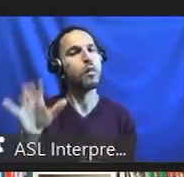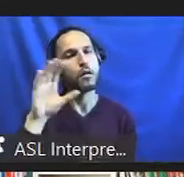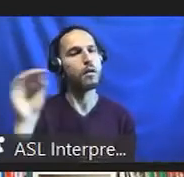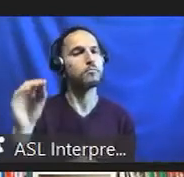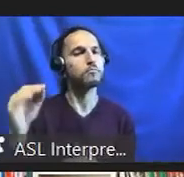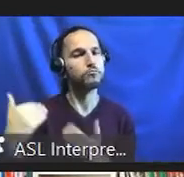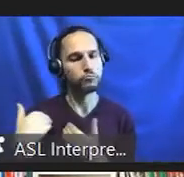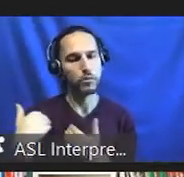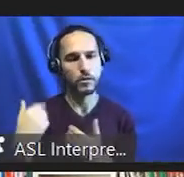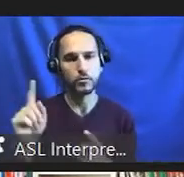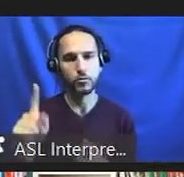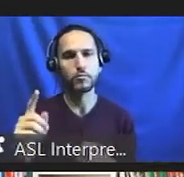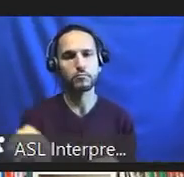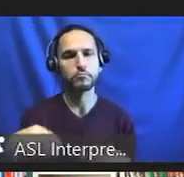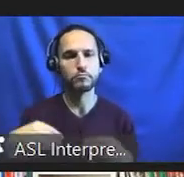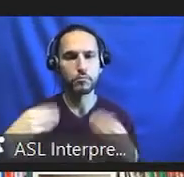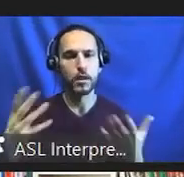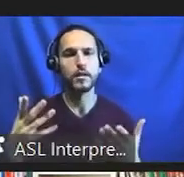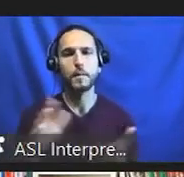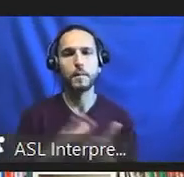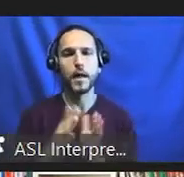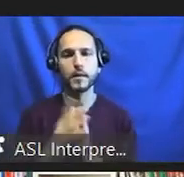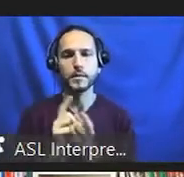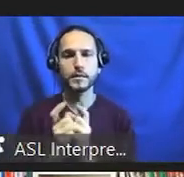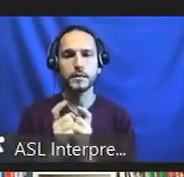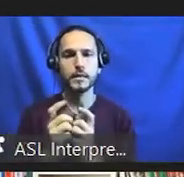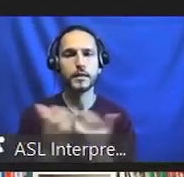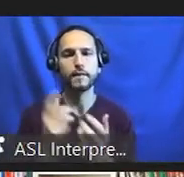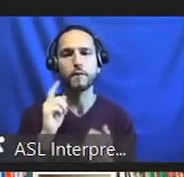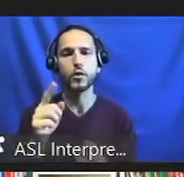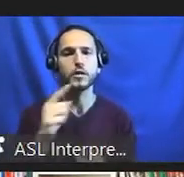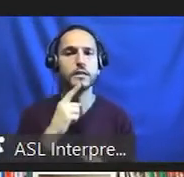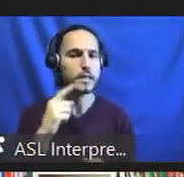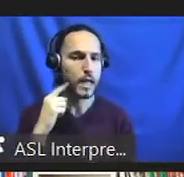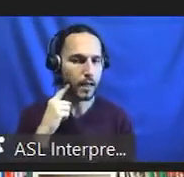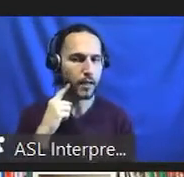this platform accessible to the hearing impaired for no extra charge.